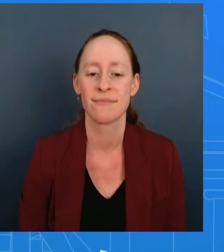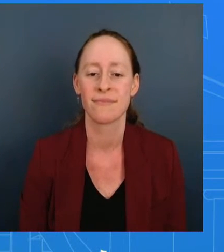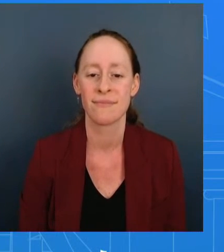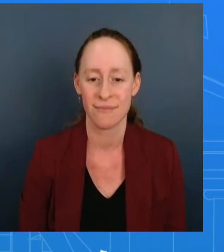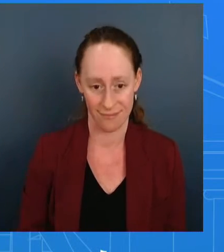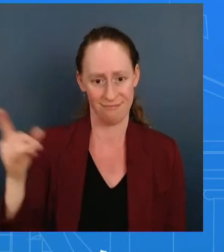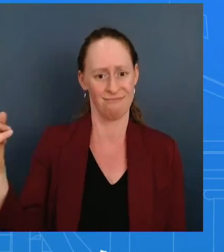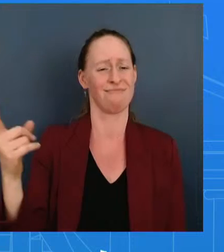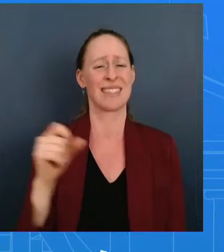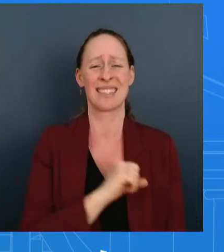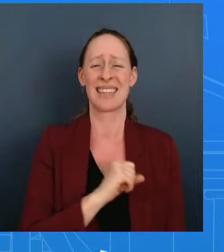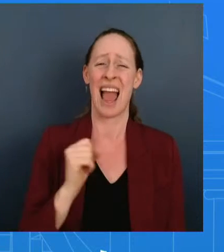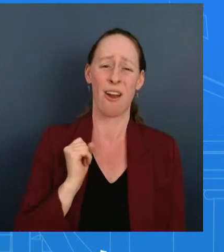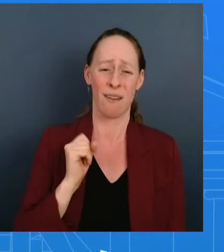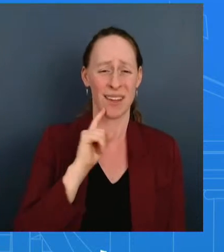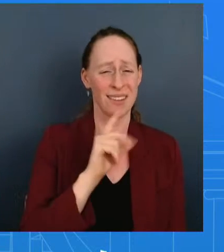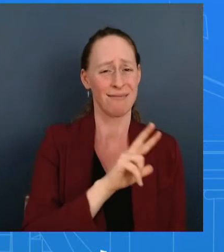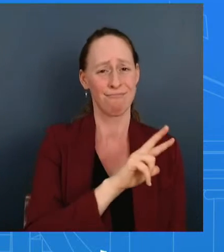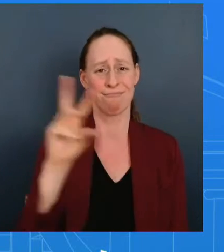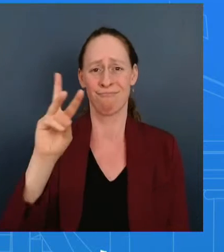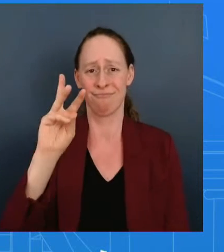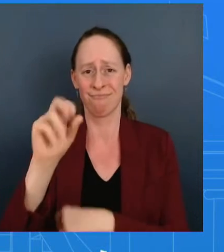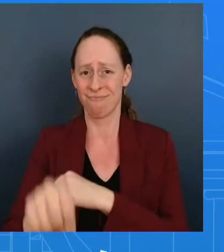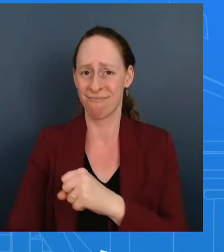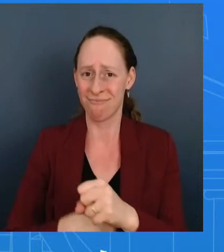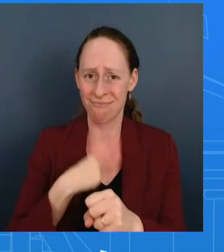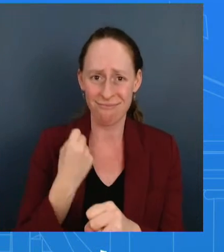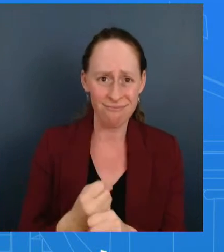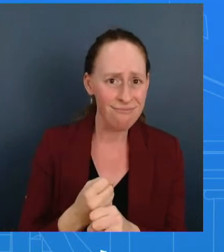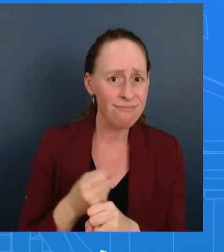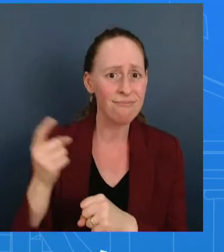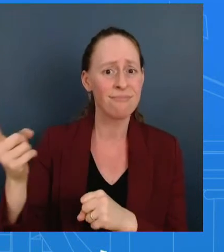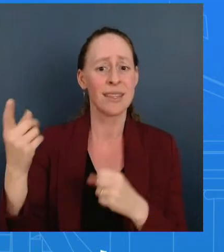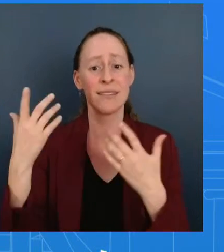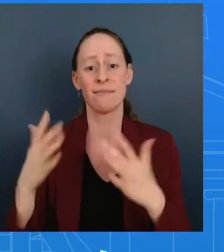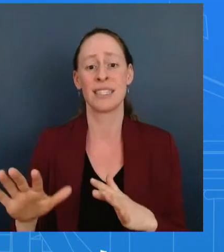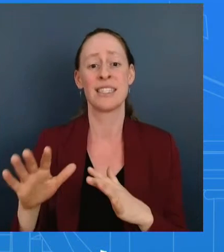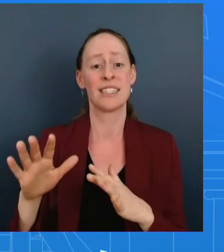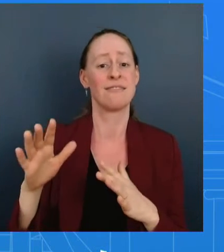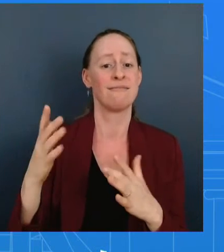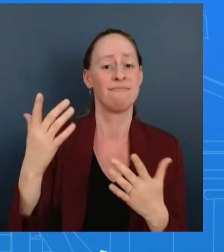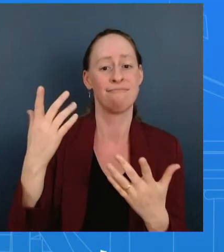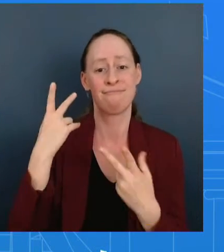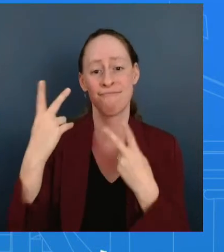when he was vice president for eight years. And he respects -- truly respects the members of Congress